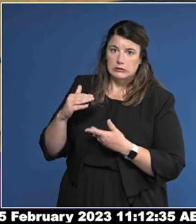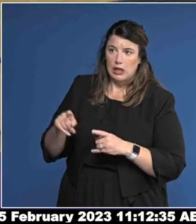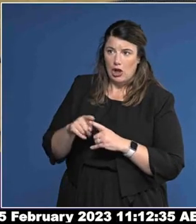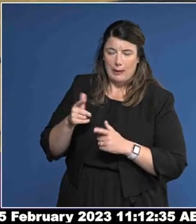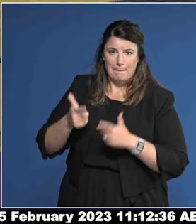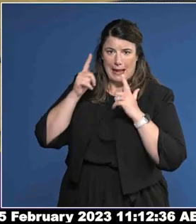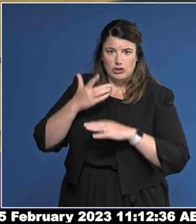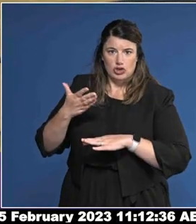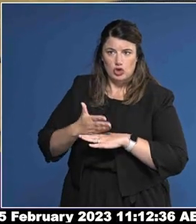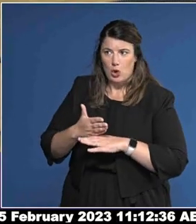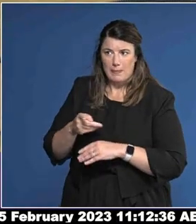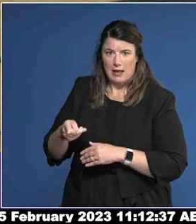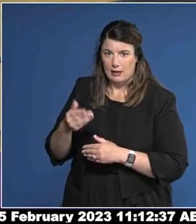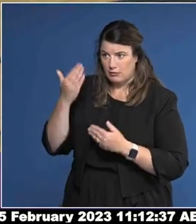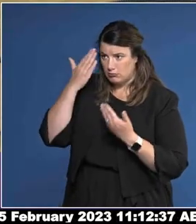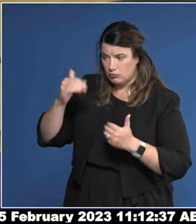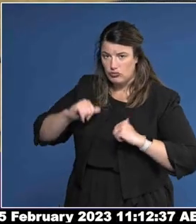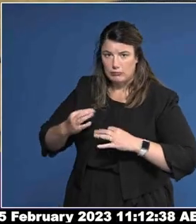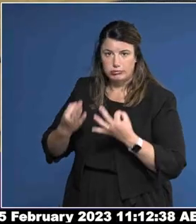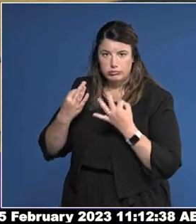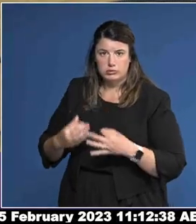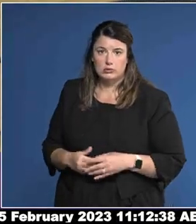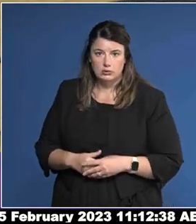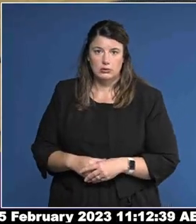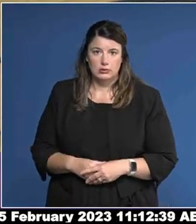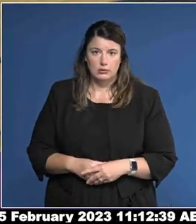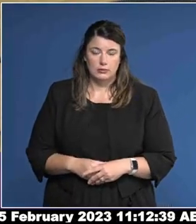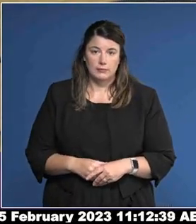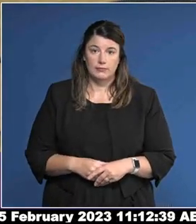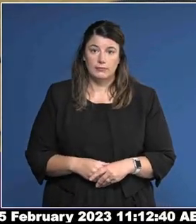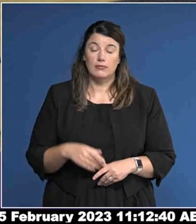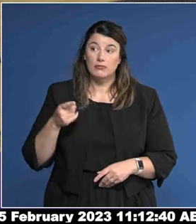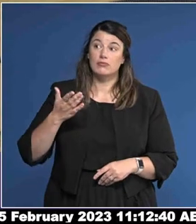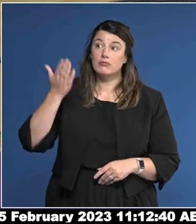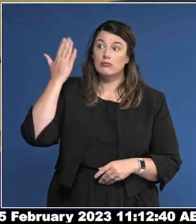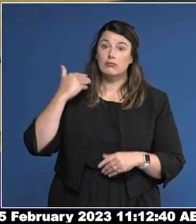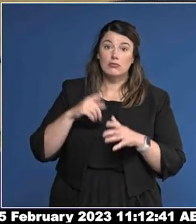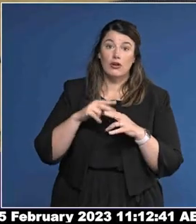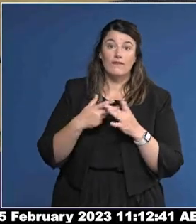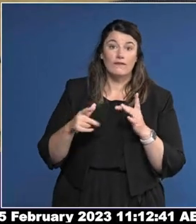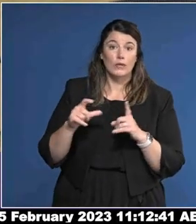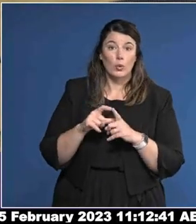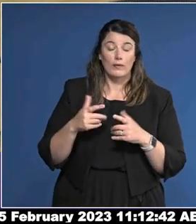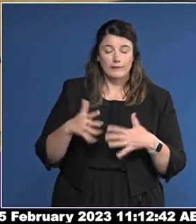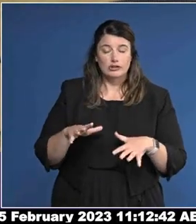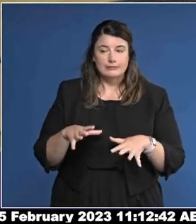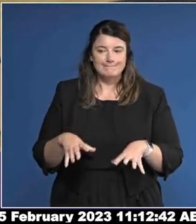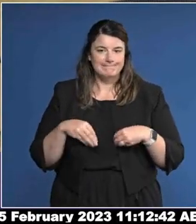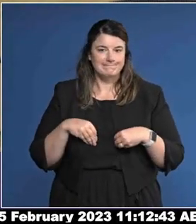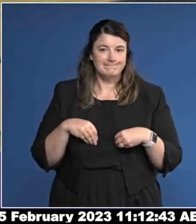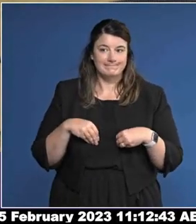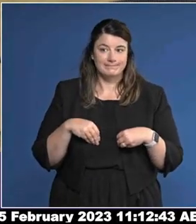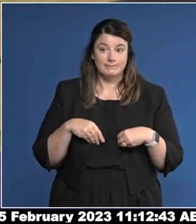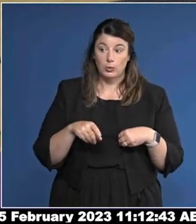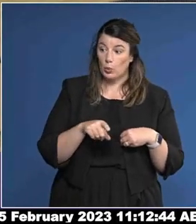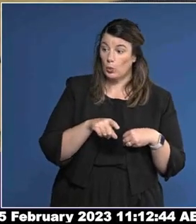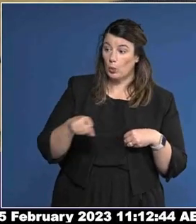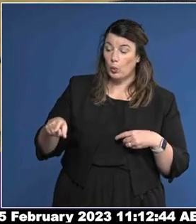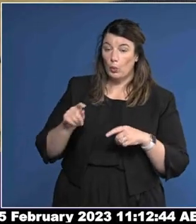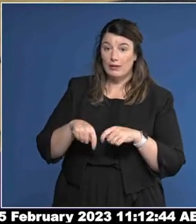And I think that Afford accepted that not all team leaders were sufficiently trained and